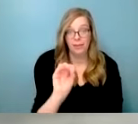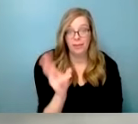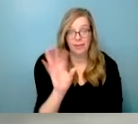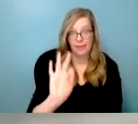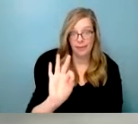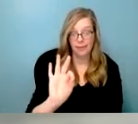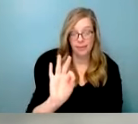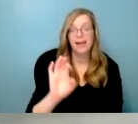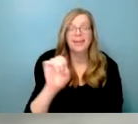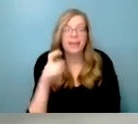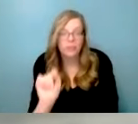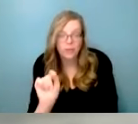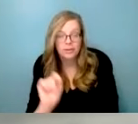extension 761